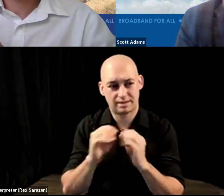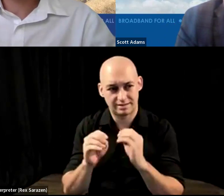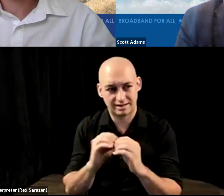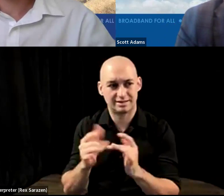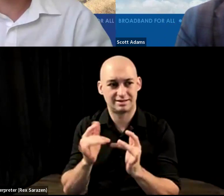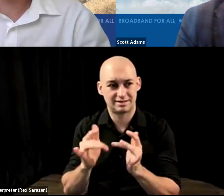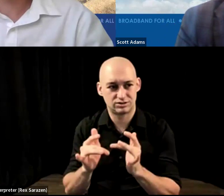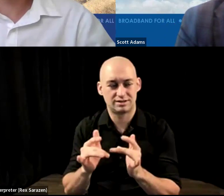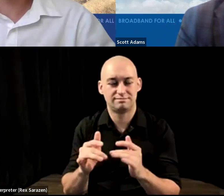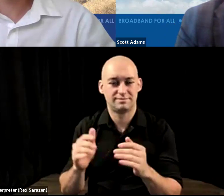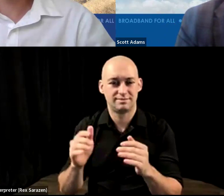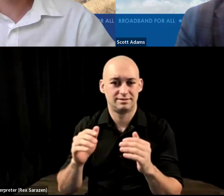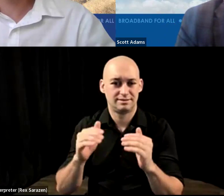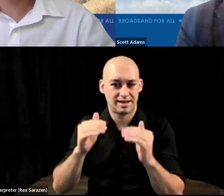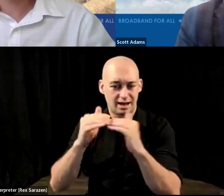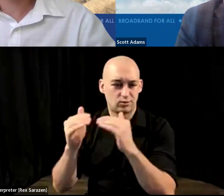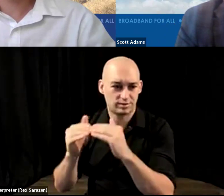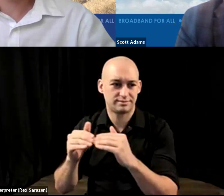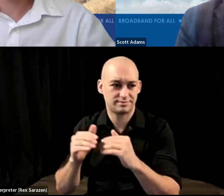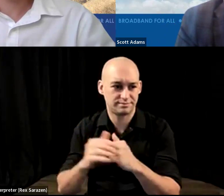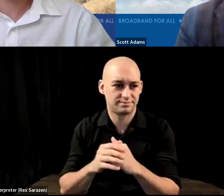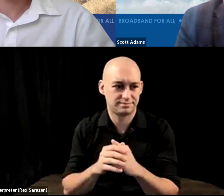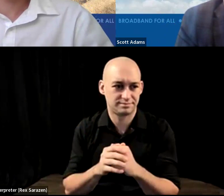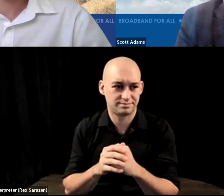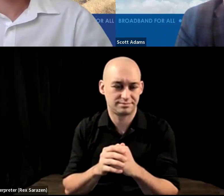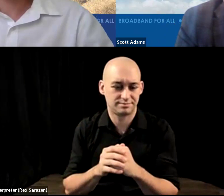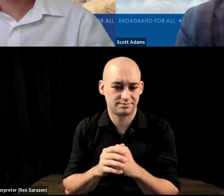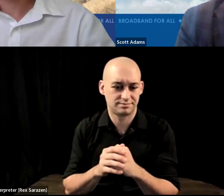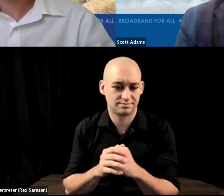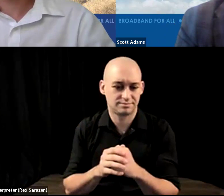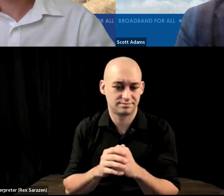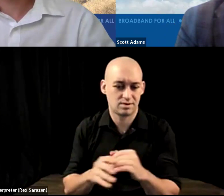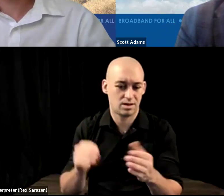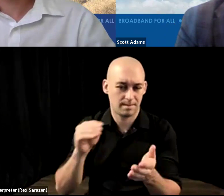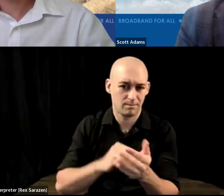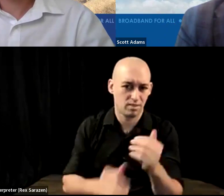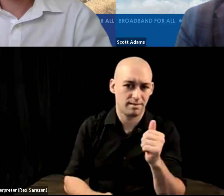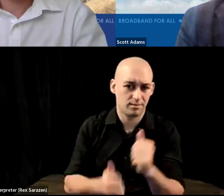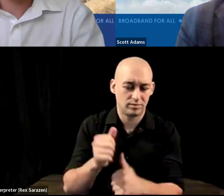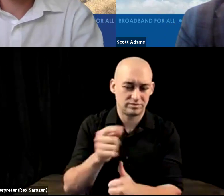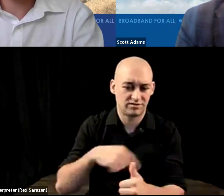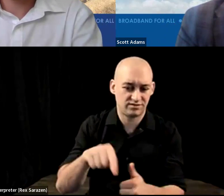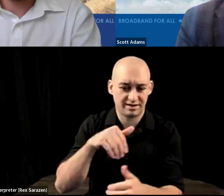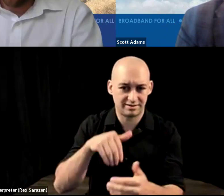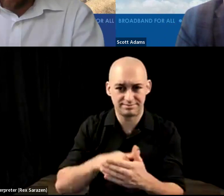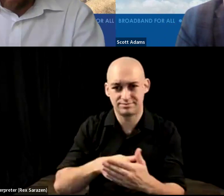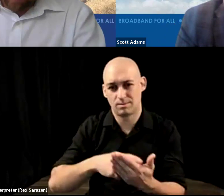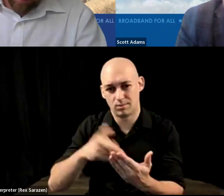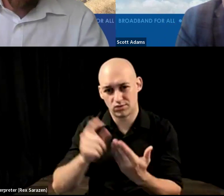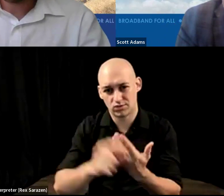administration or evaluation and that to put the most of it into to actually program that drives